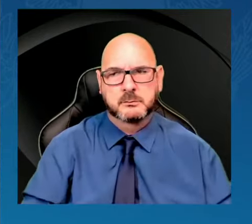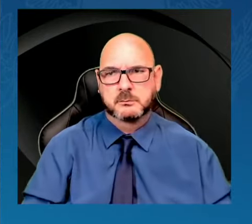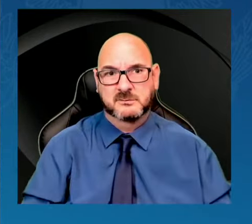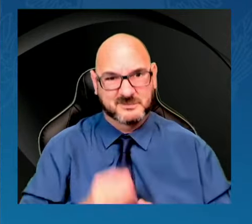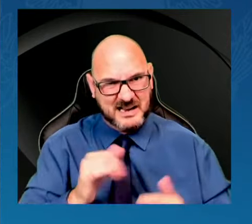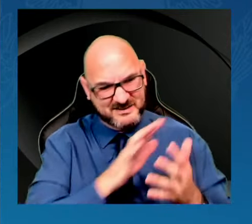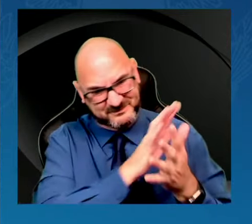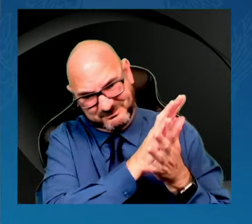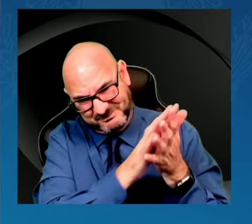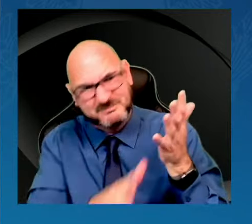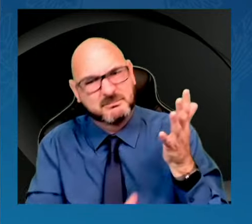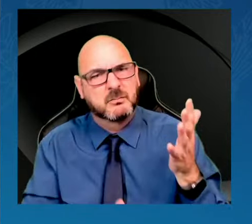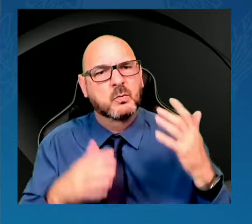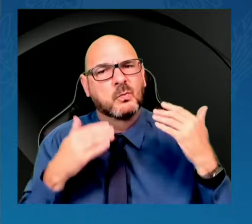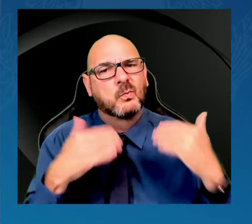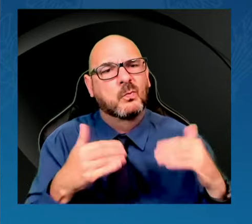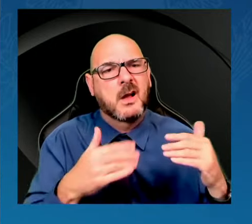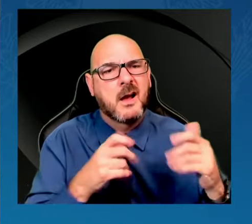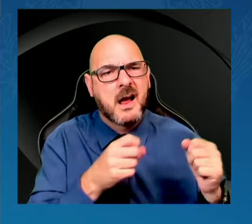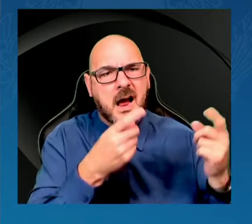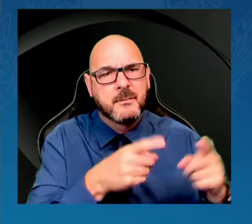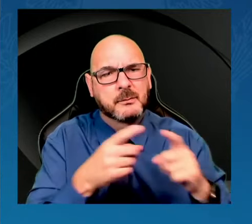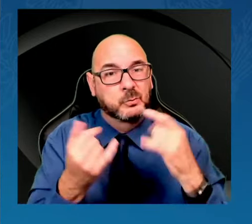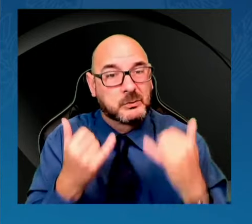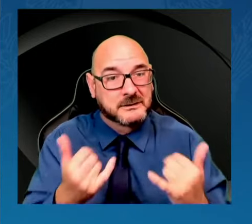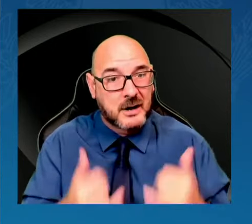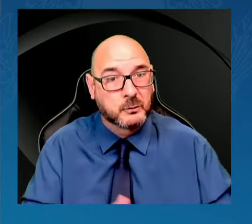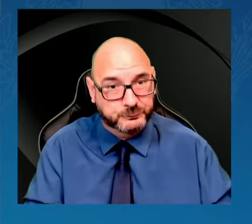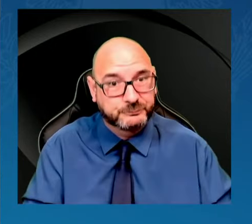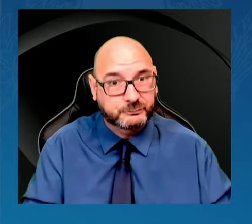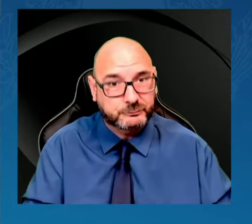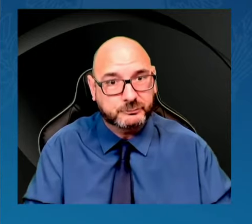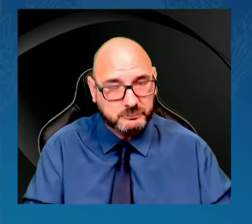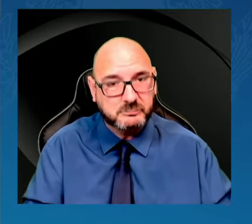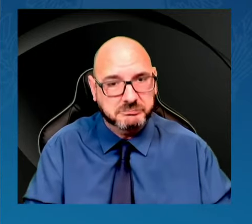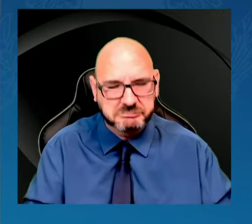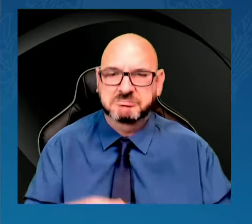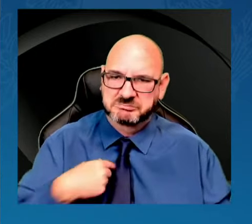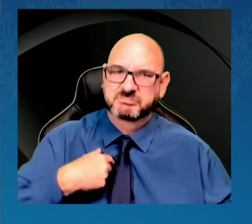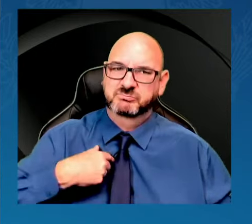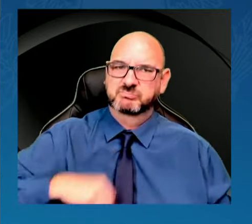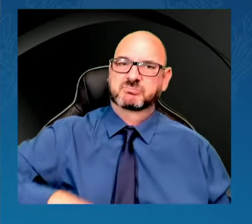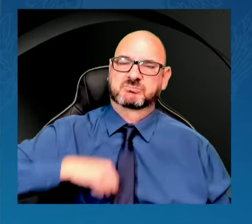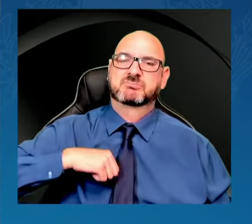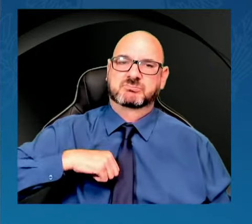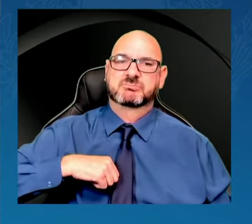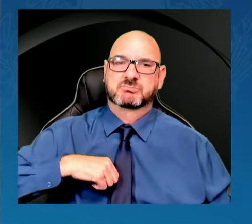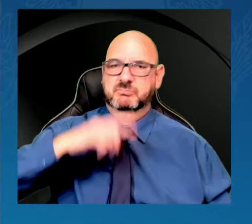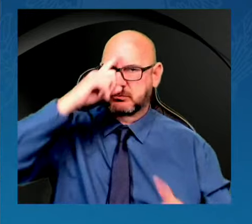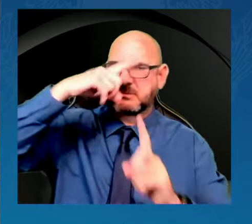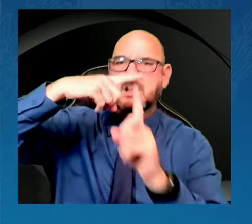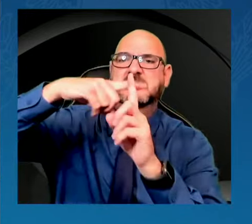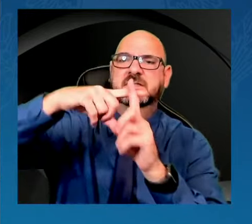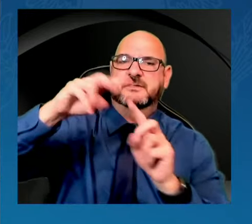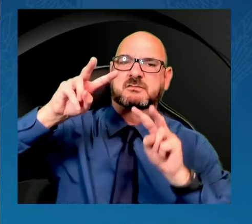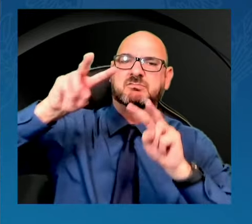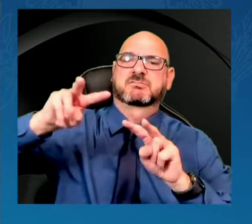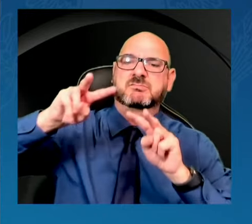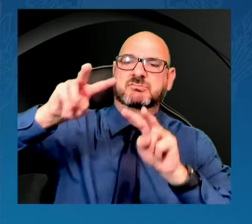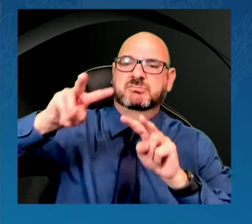that gives me a sense of optimism. And, you know, I grew up -- my mother --